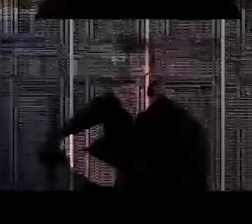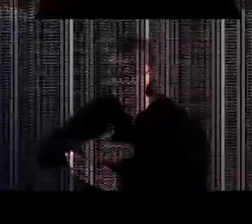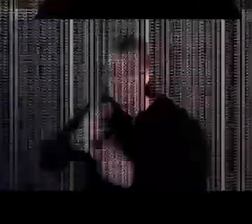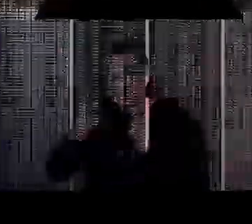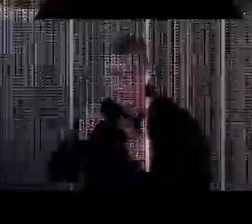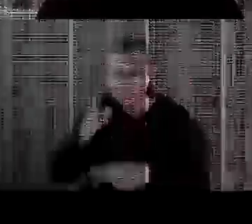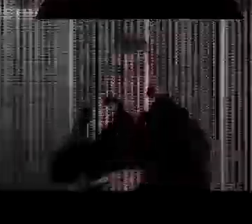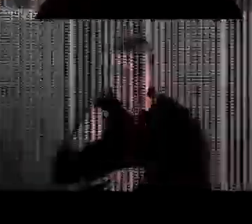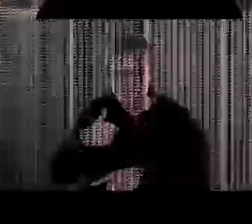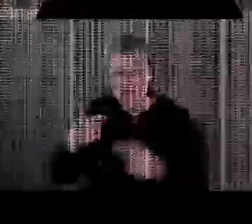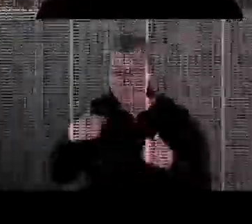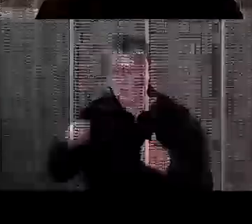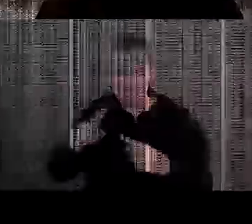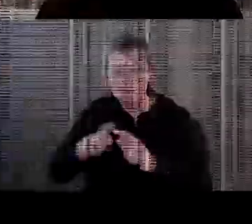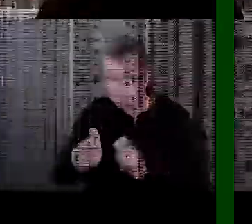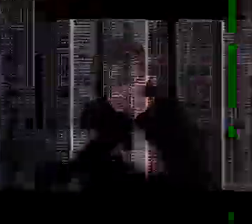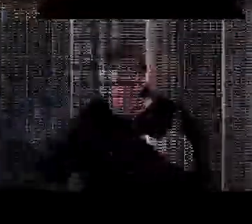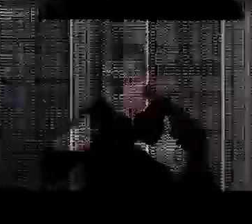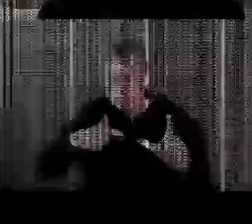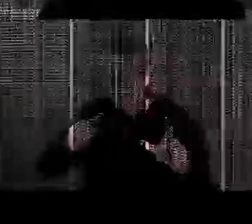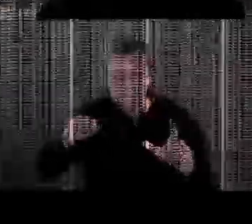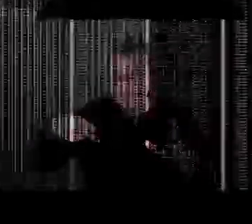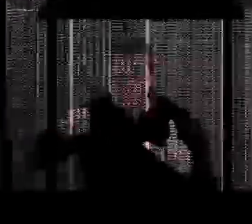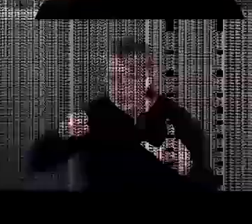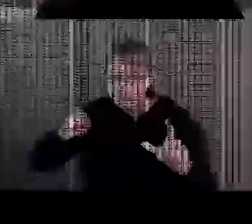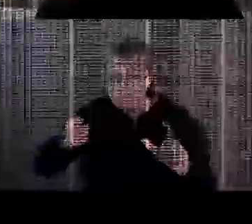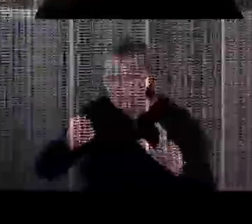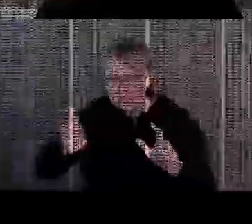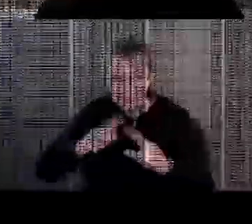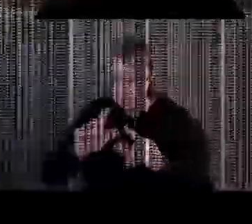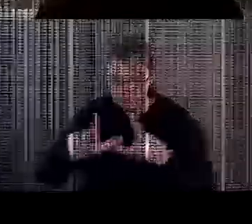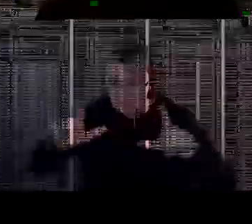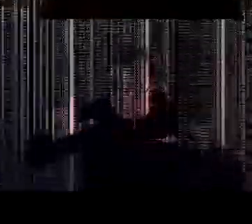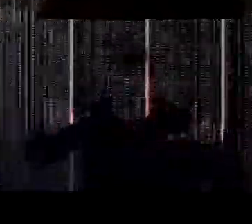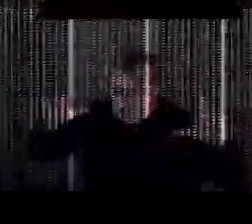have to enlarge my type a little bit when zooming in through the browser